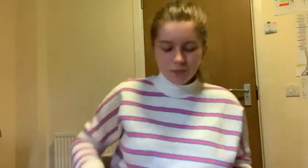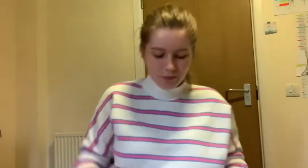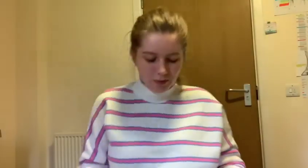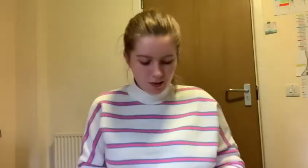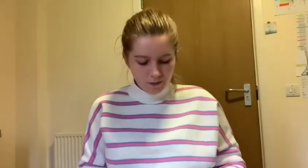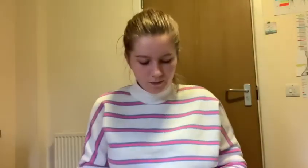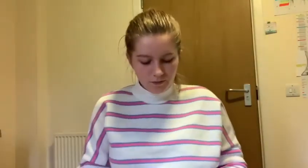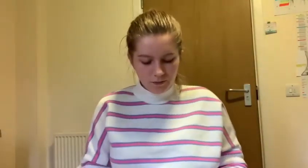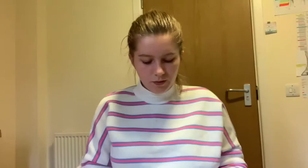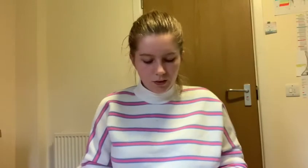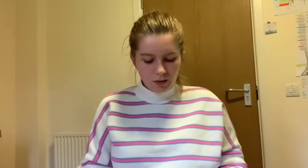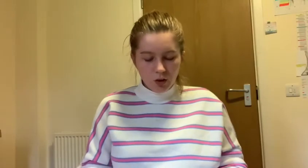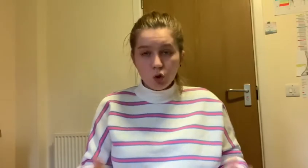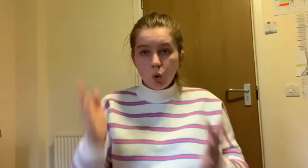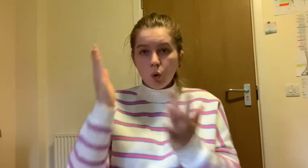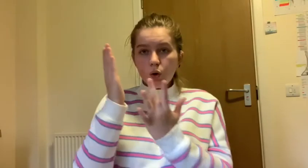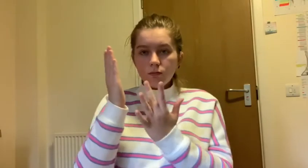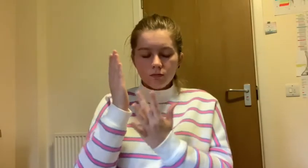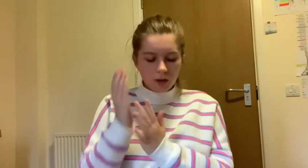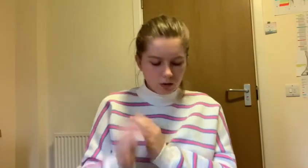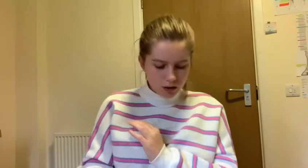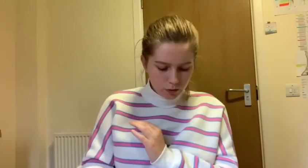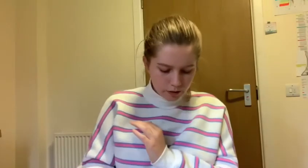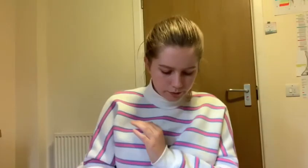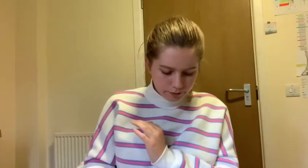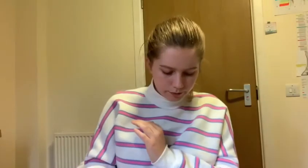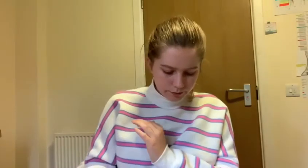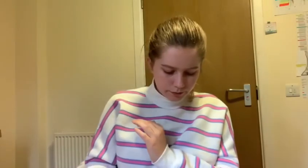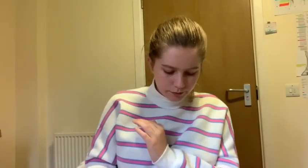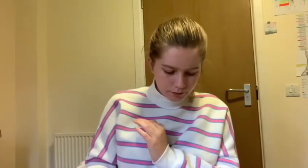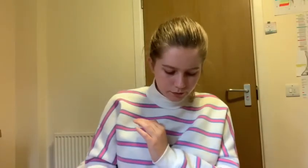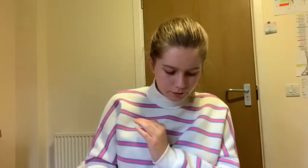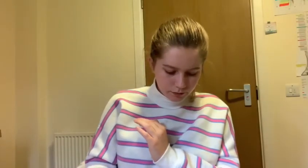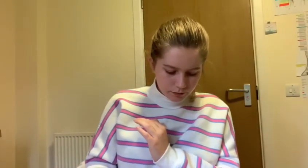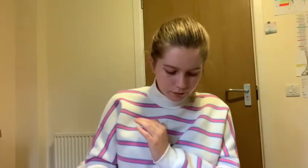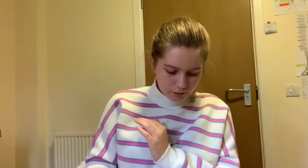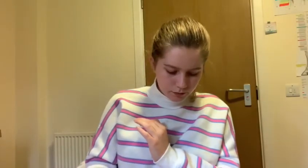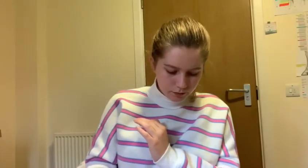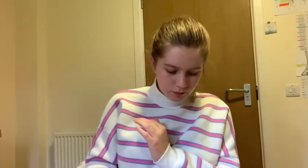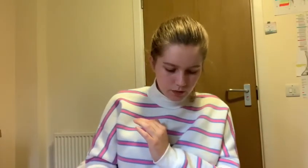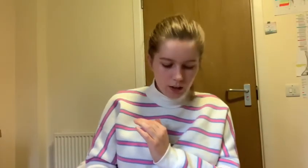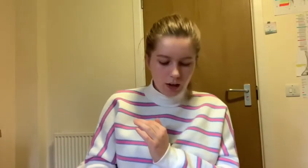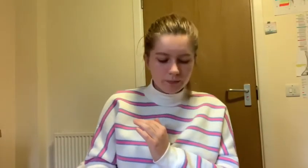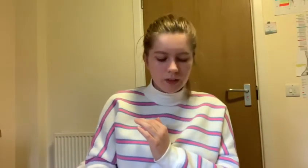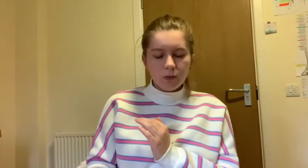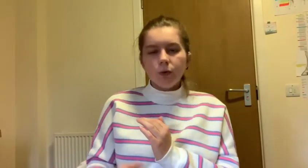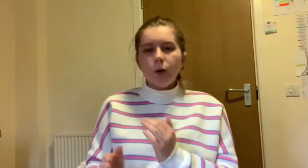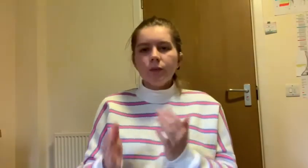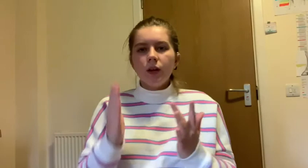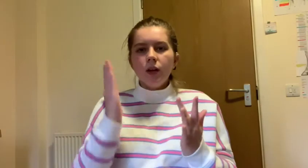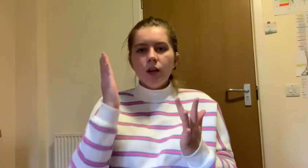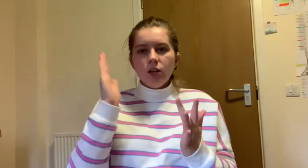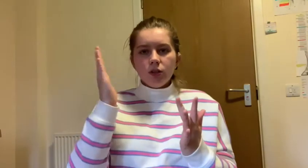"Core" how did I do it? *Music in the background* Yeah, that's what I thought..